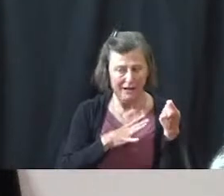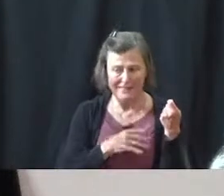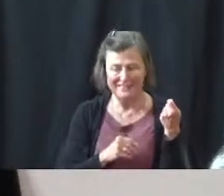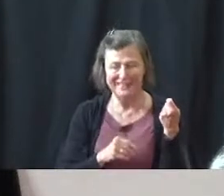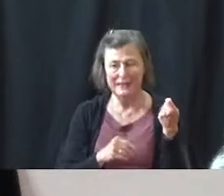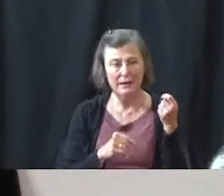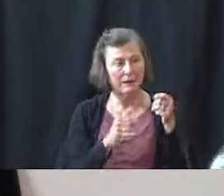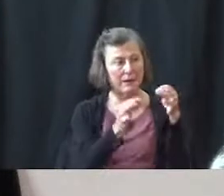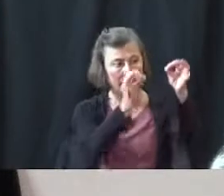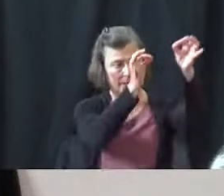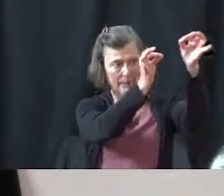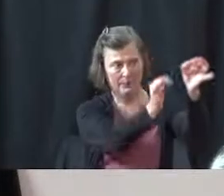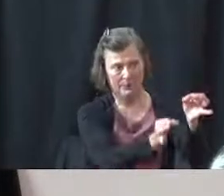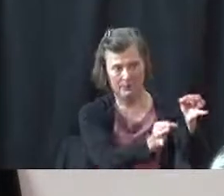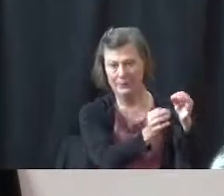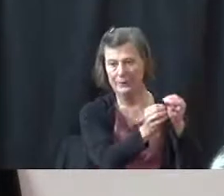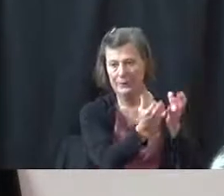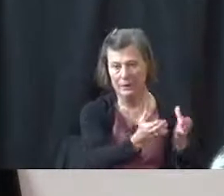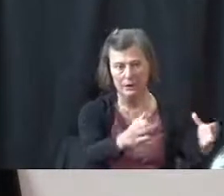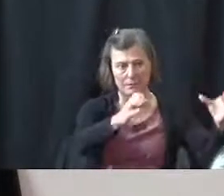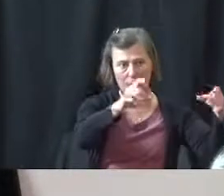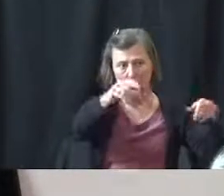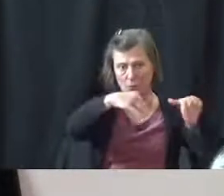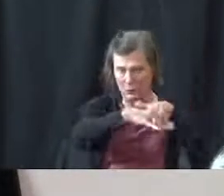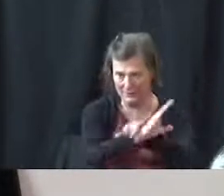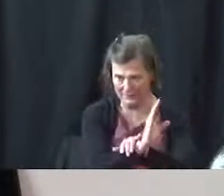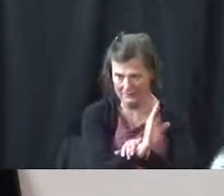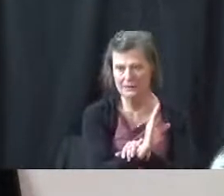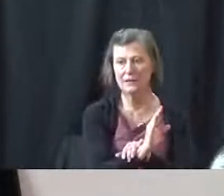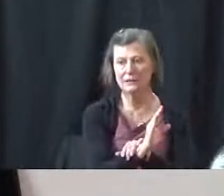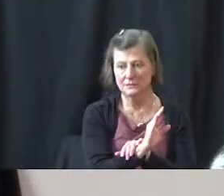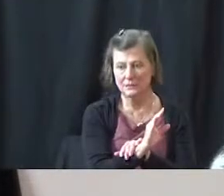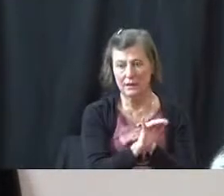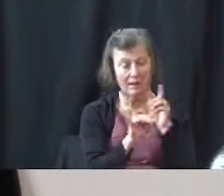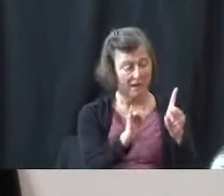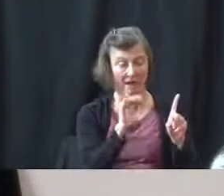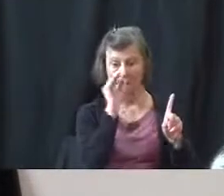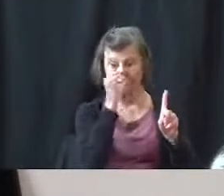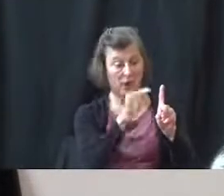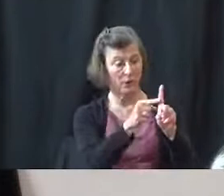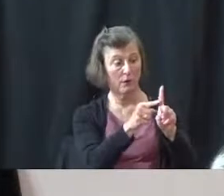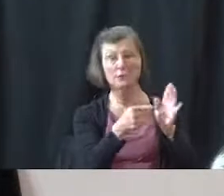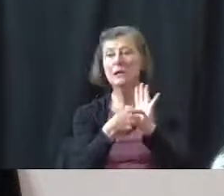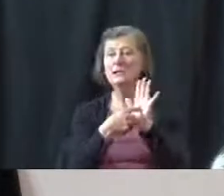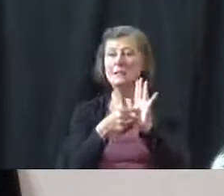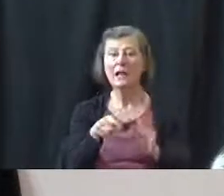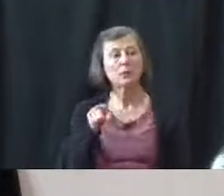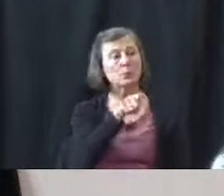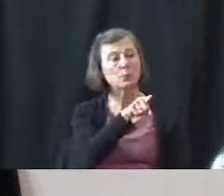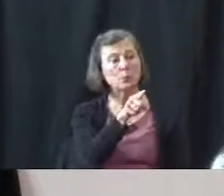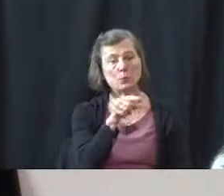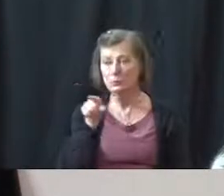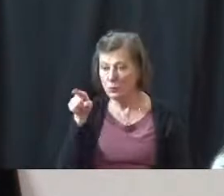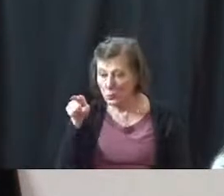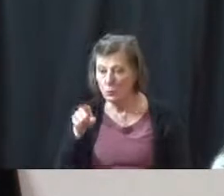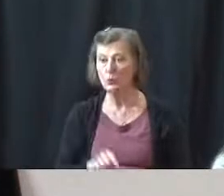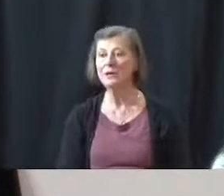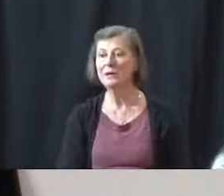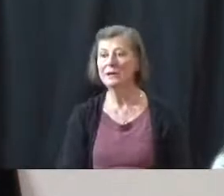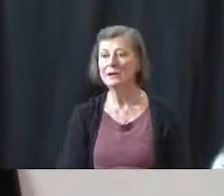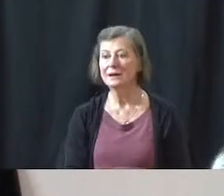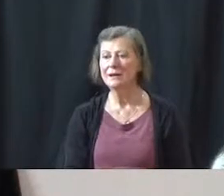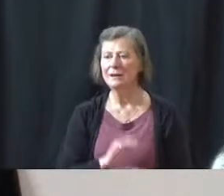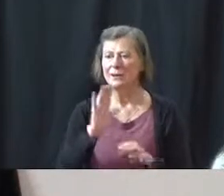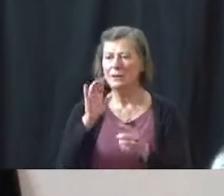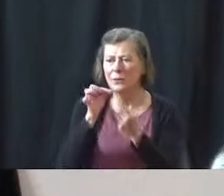a bowl as you enter the building, and the flower symbolizes you in your intricate uniqueness.